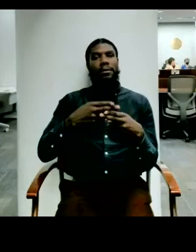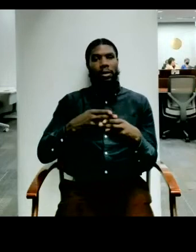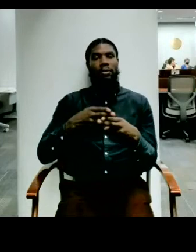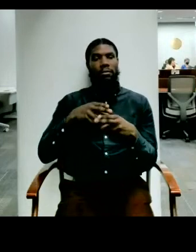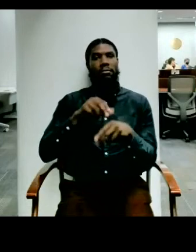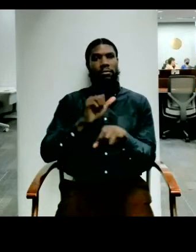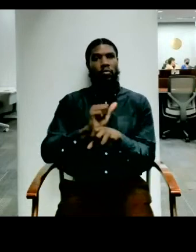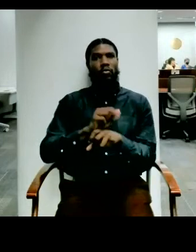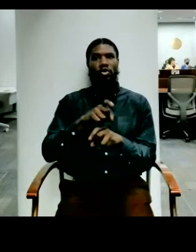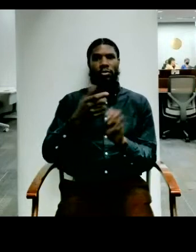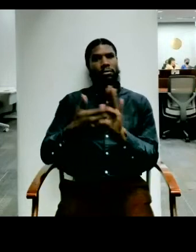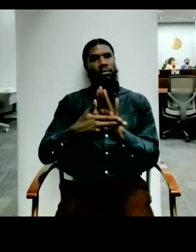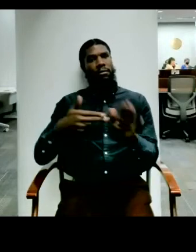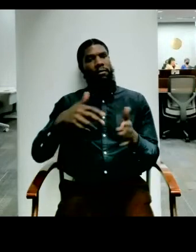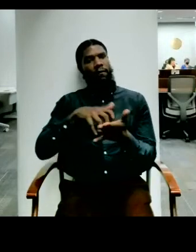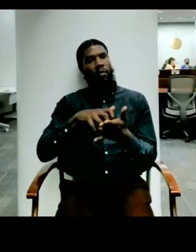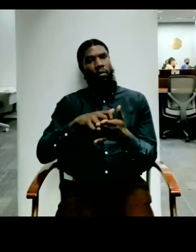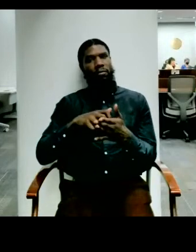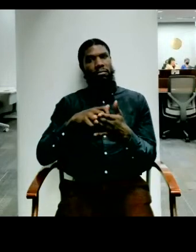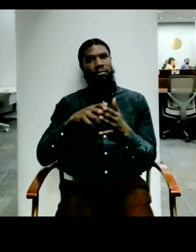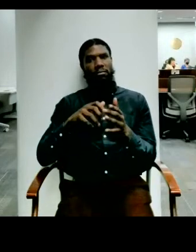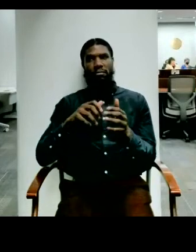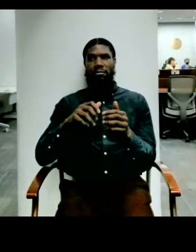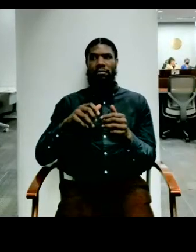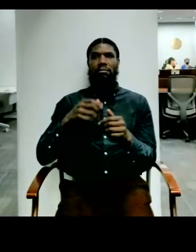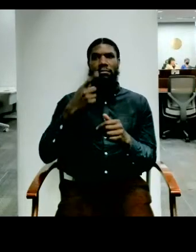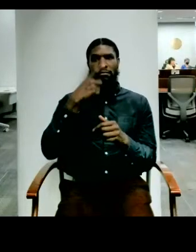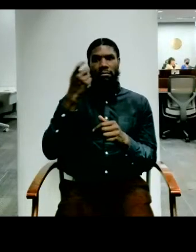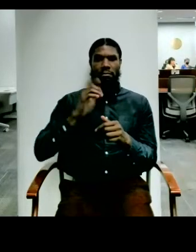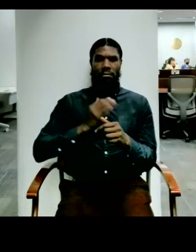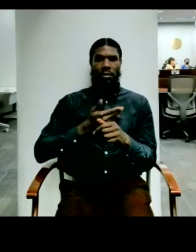respect to our work. Do you have an opinion on that? I know now that you didn’t quite